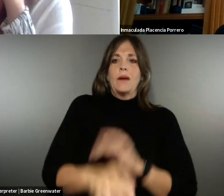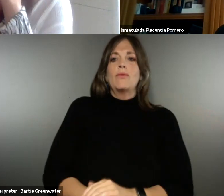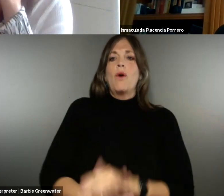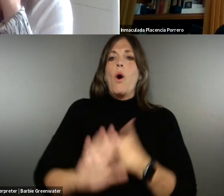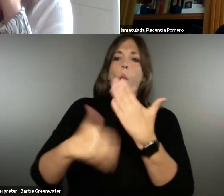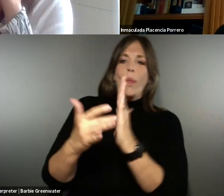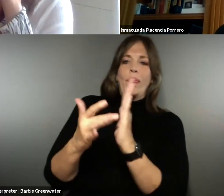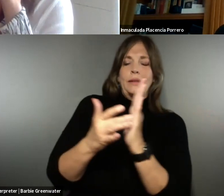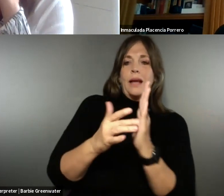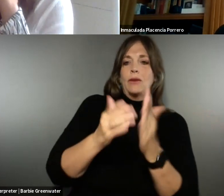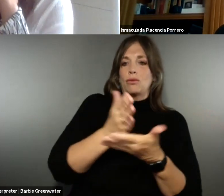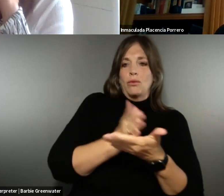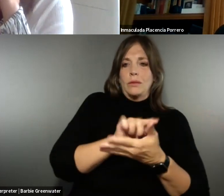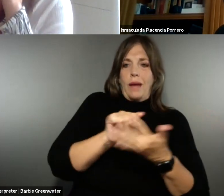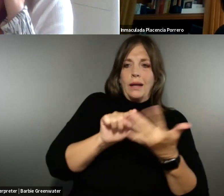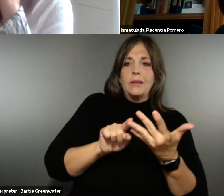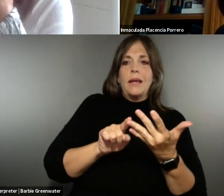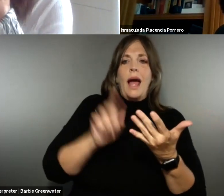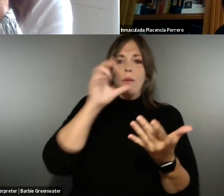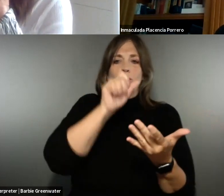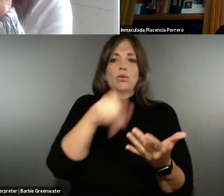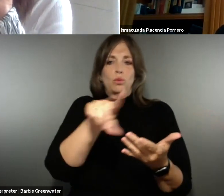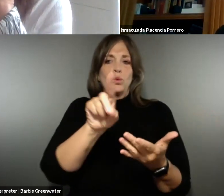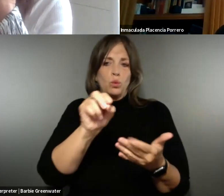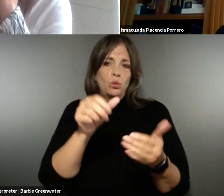to did comply about the obligations under the directive. It requires